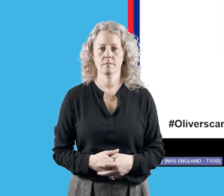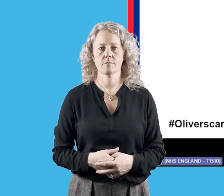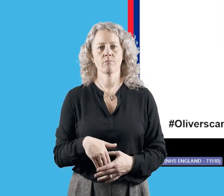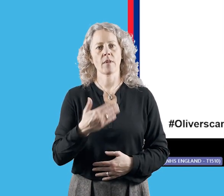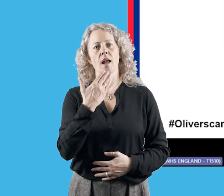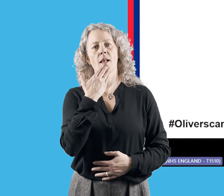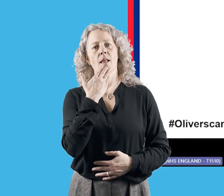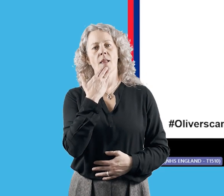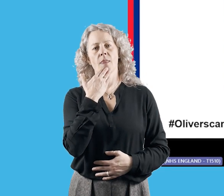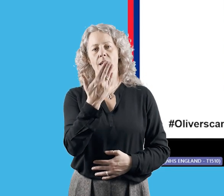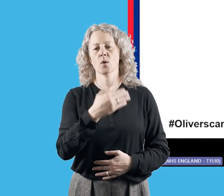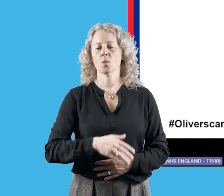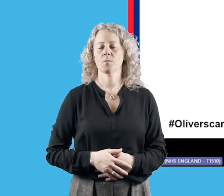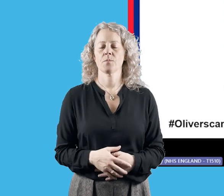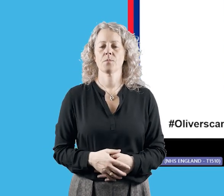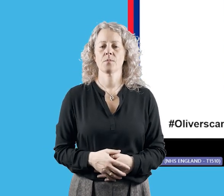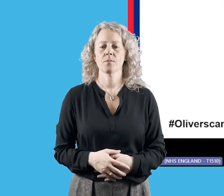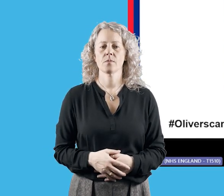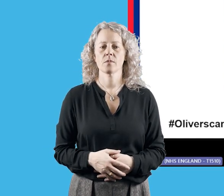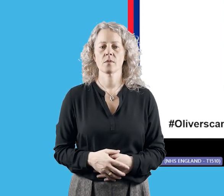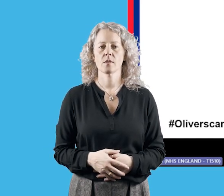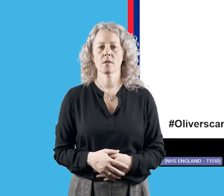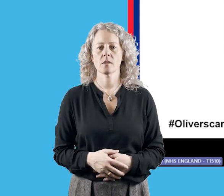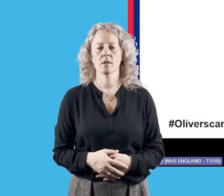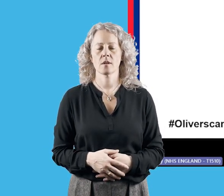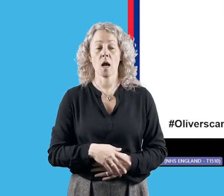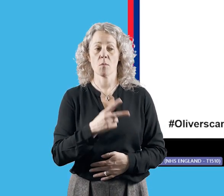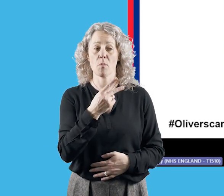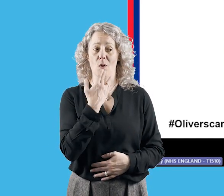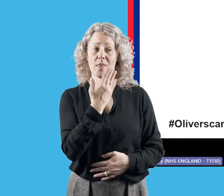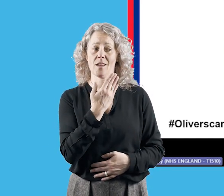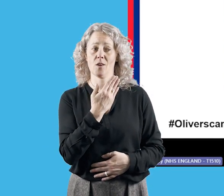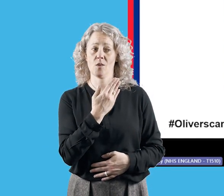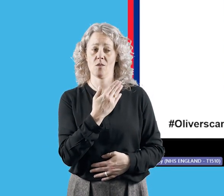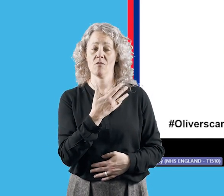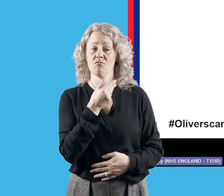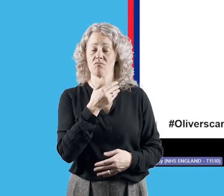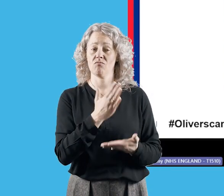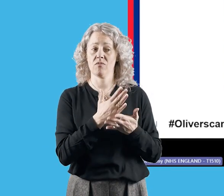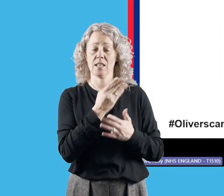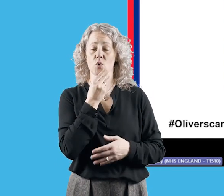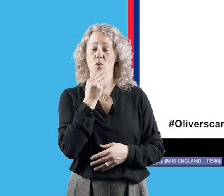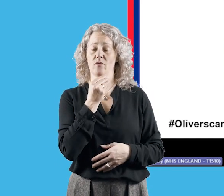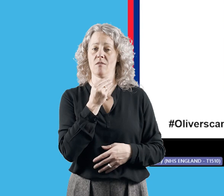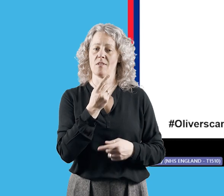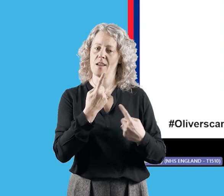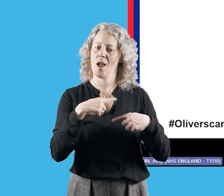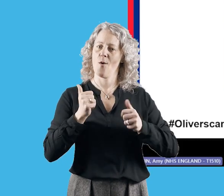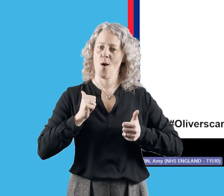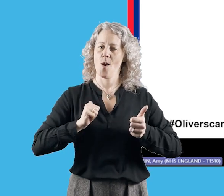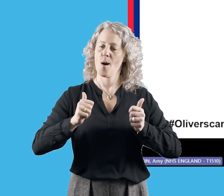Thank you both of you that was really, really helpful and as you said, we're really proud of the of the work we've done